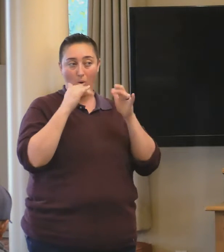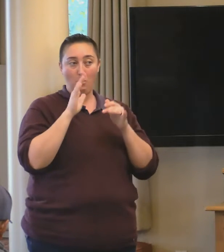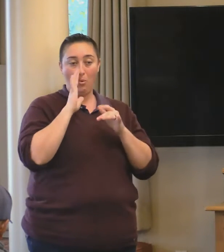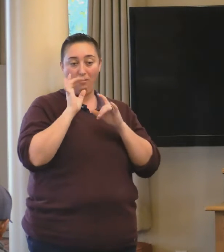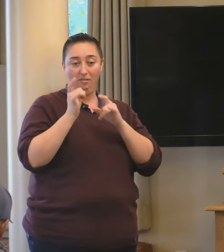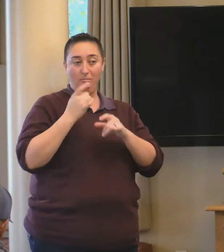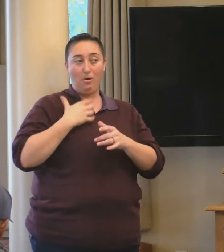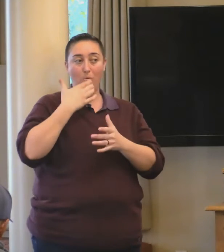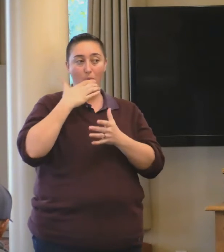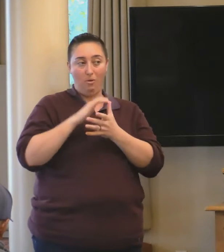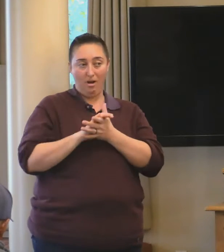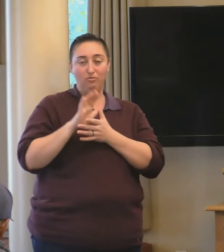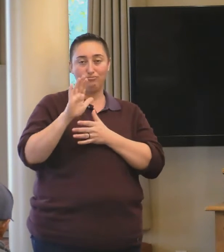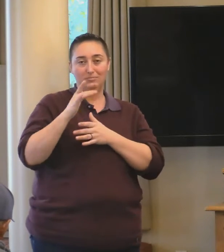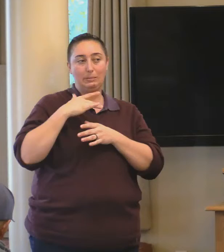will give